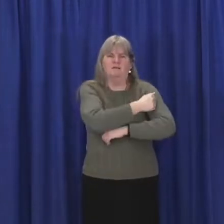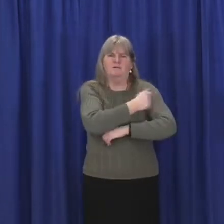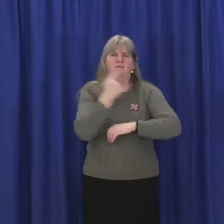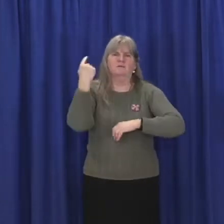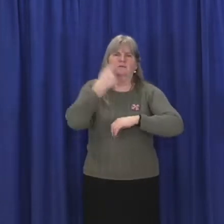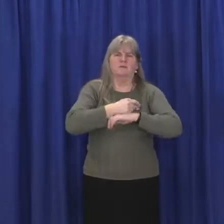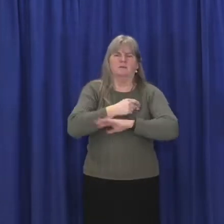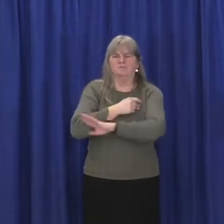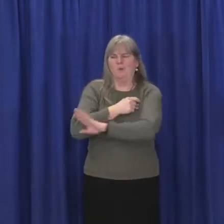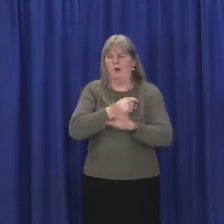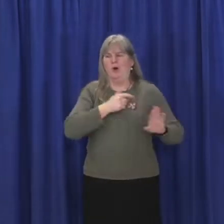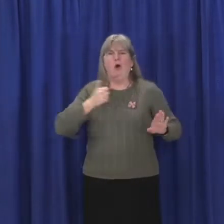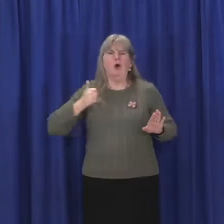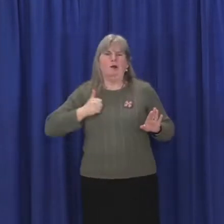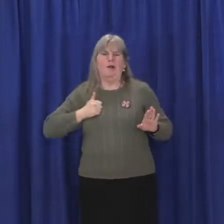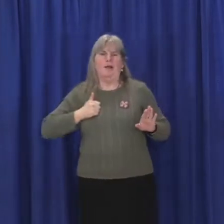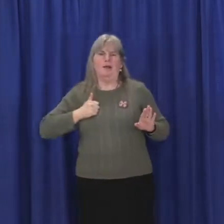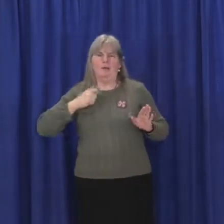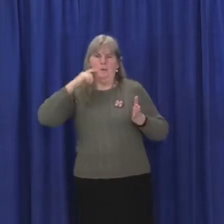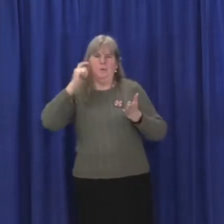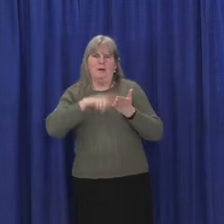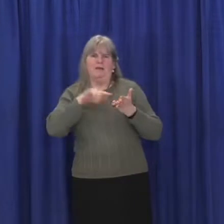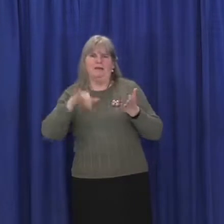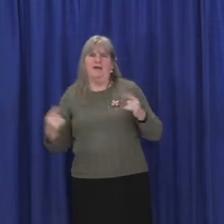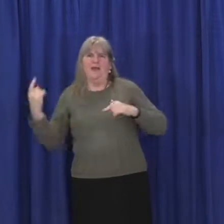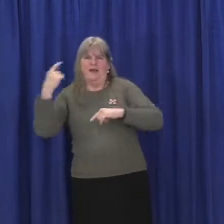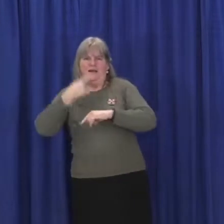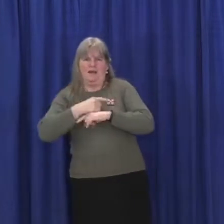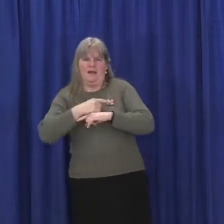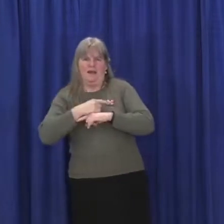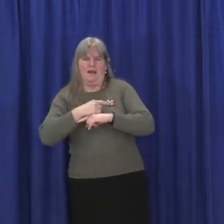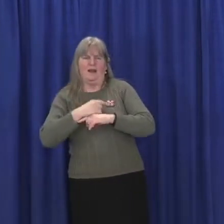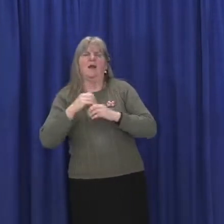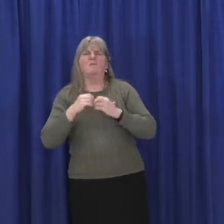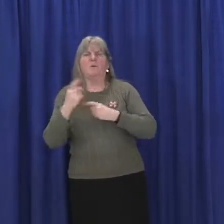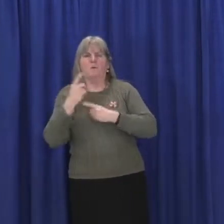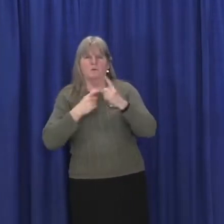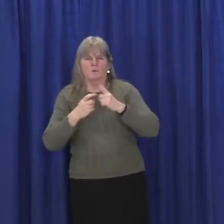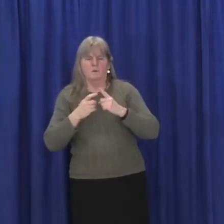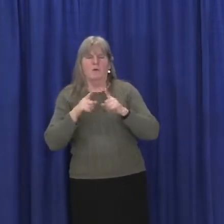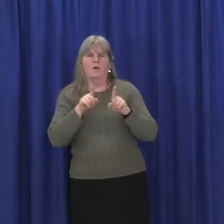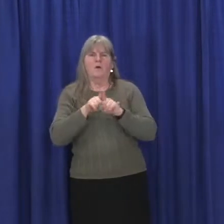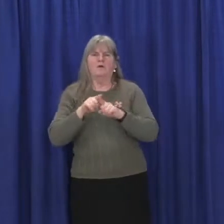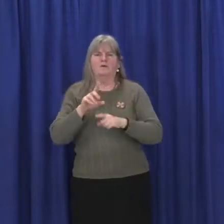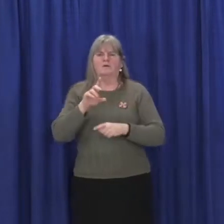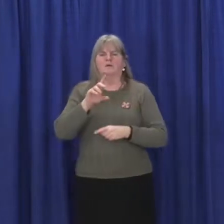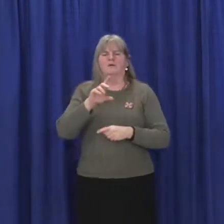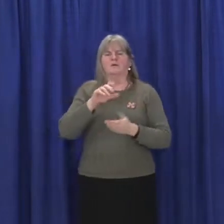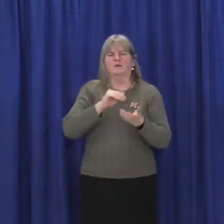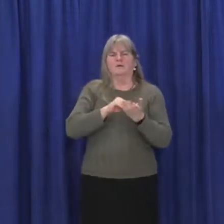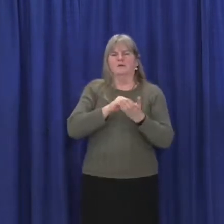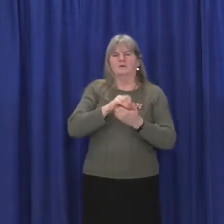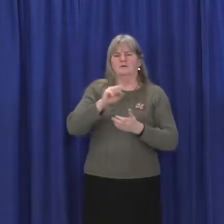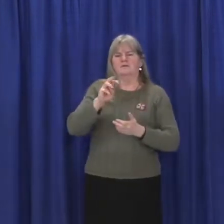So I'll be pleased to answer many questions at that time and to be joined by Dr. Katherine Smart. For now,